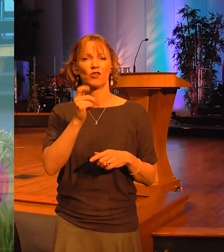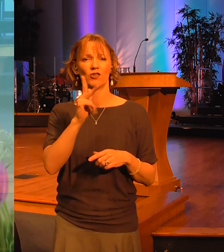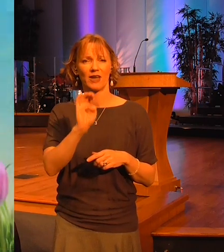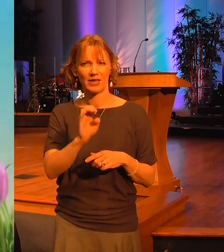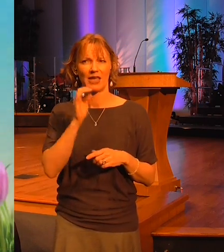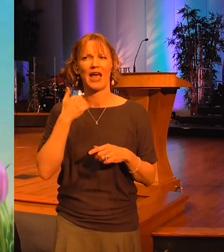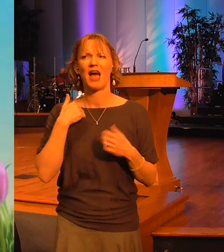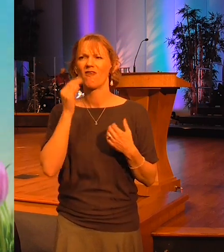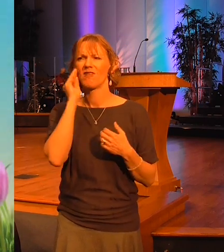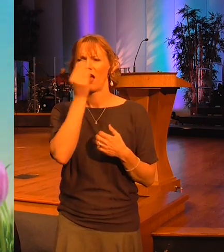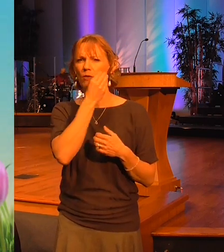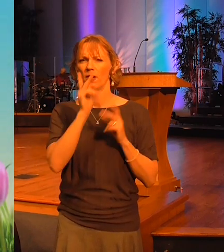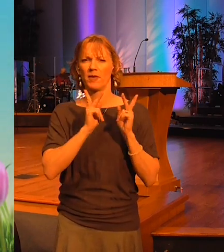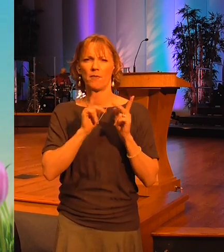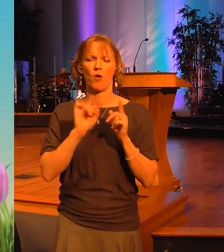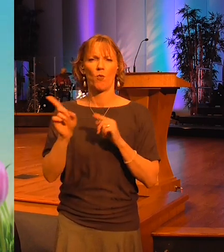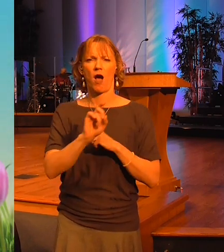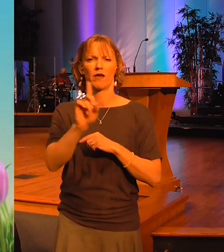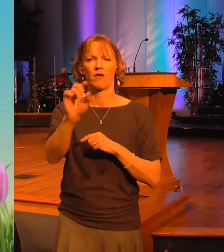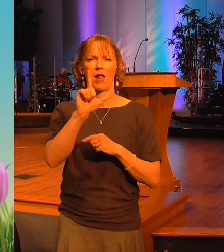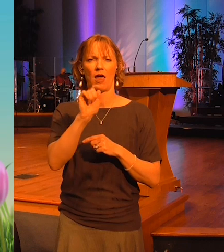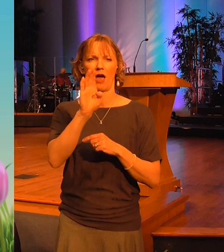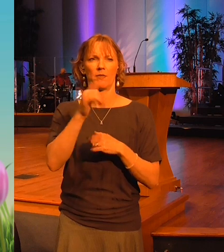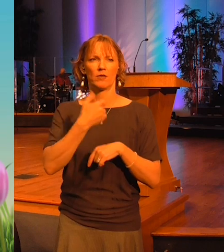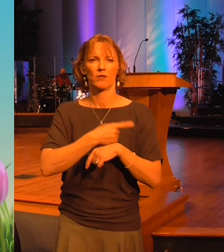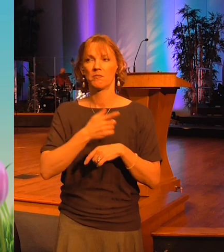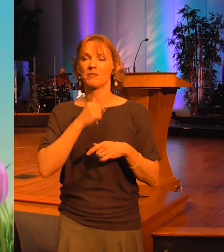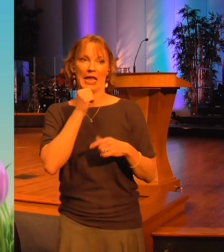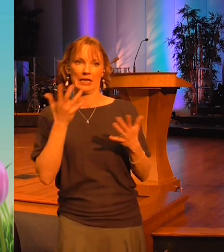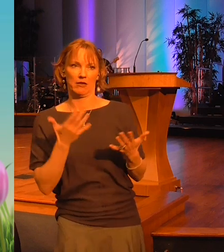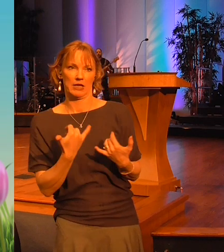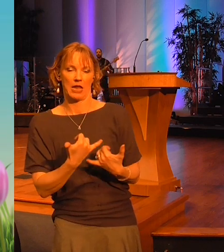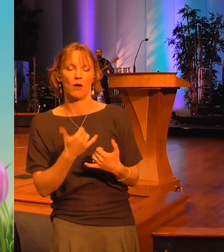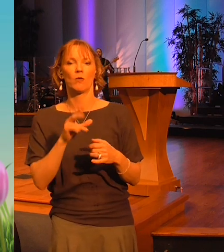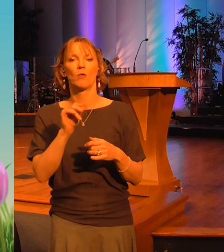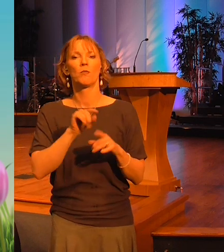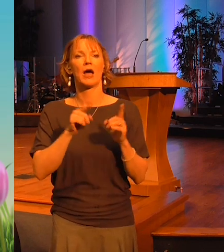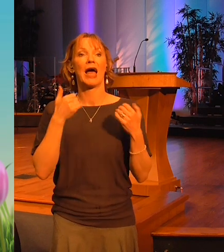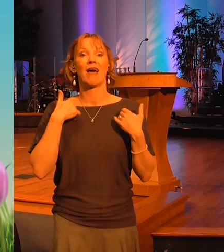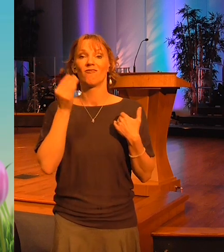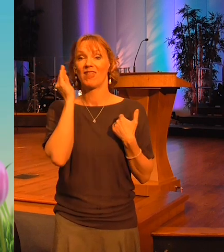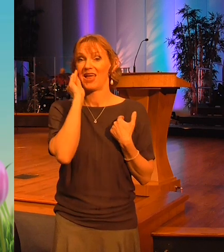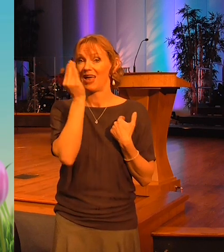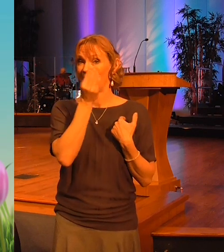the lobby today we do they're not here right now but we do have flowers that we're selling at the